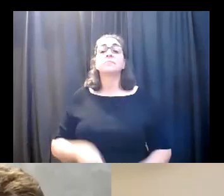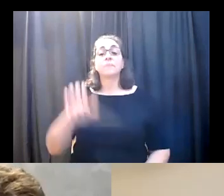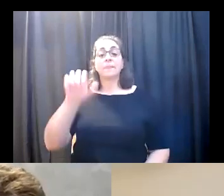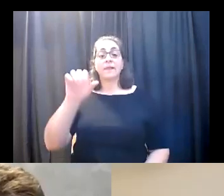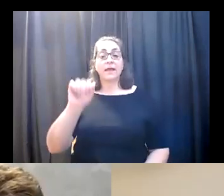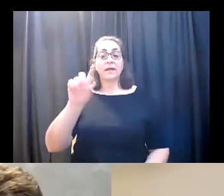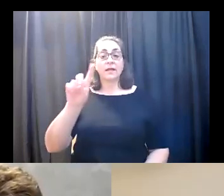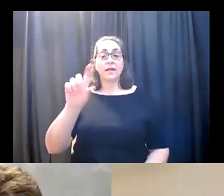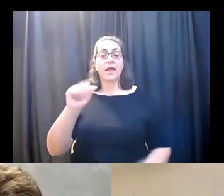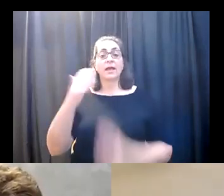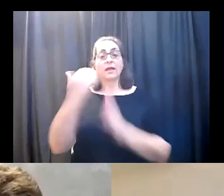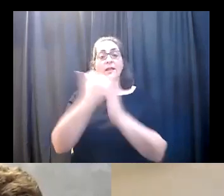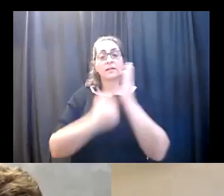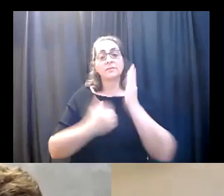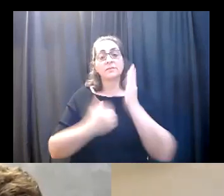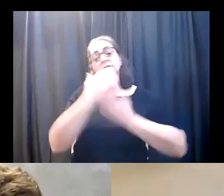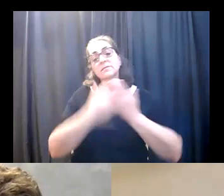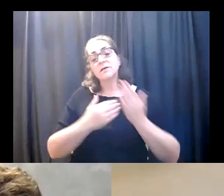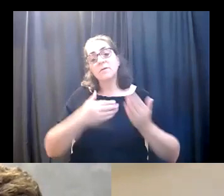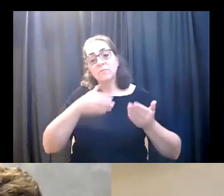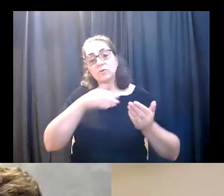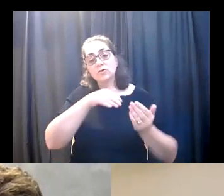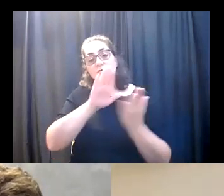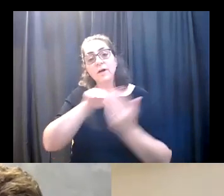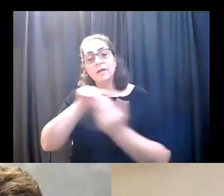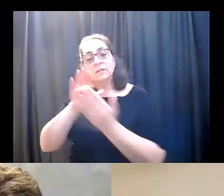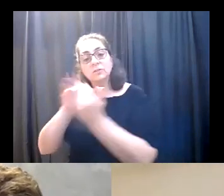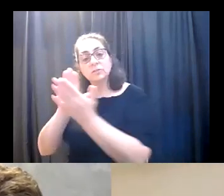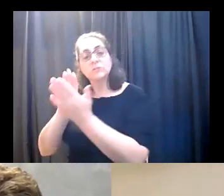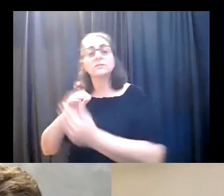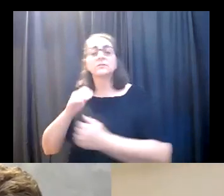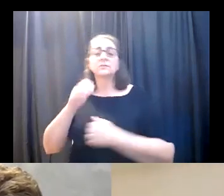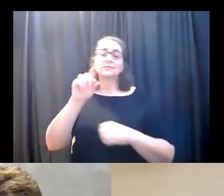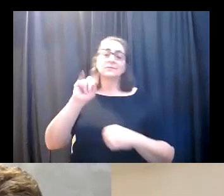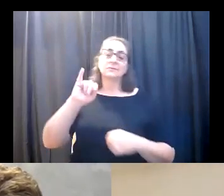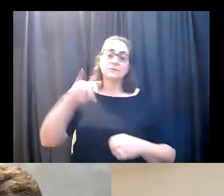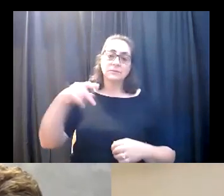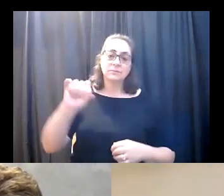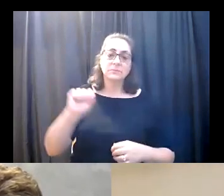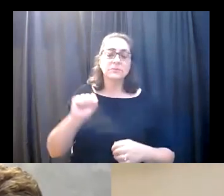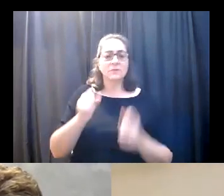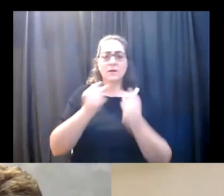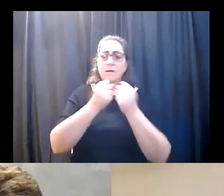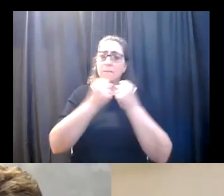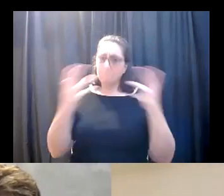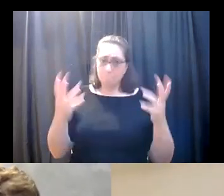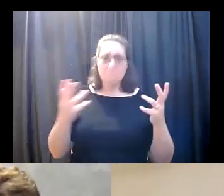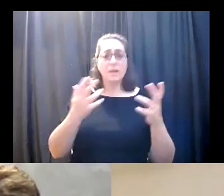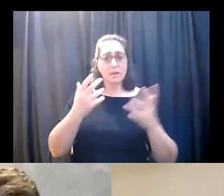but it's, it poses an additional rust. I never recommend that. As far as clear masks,